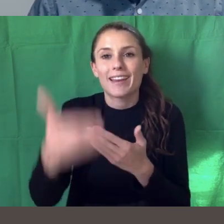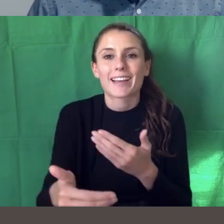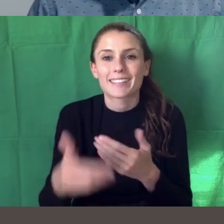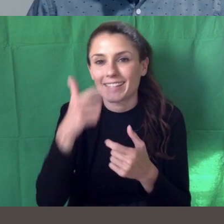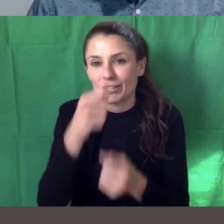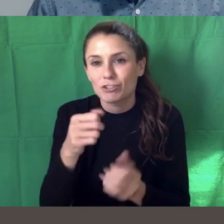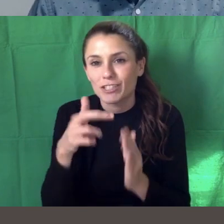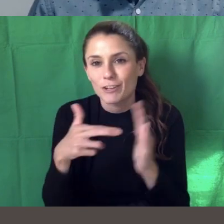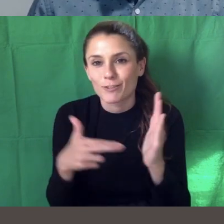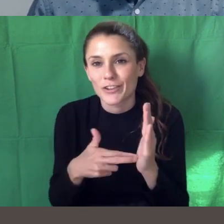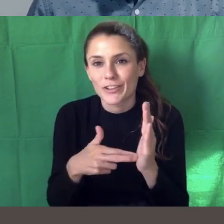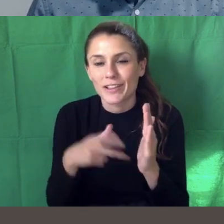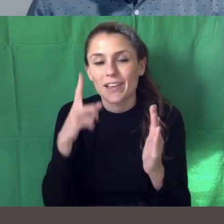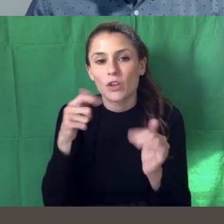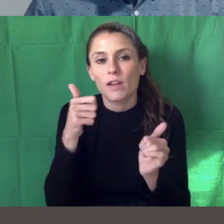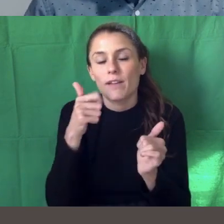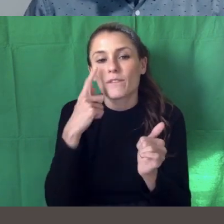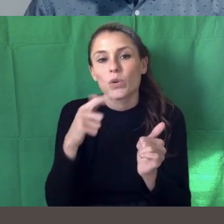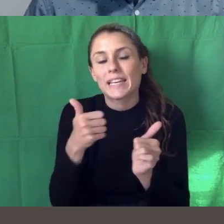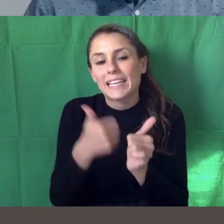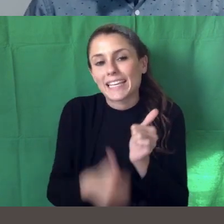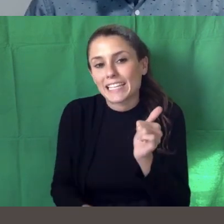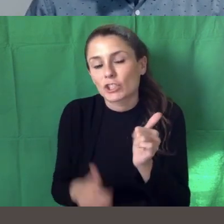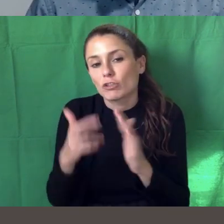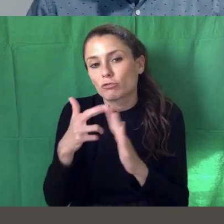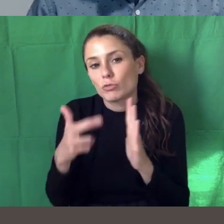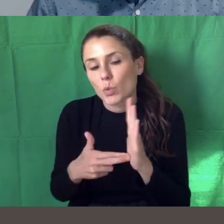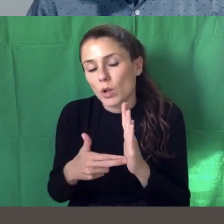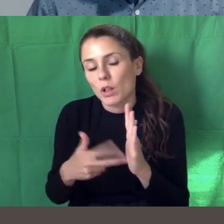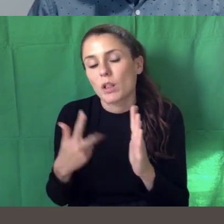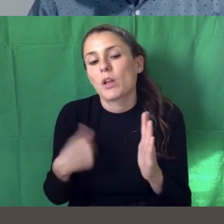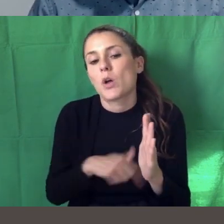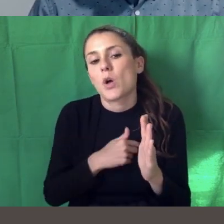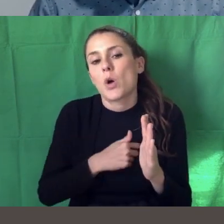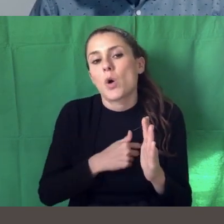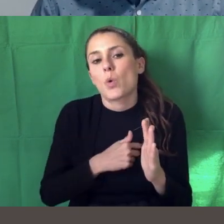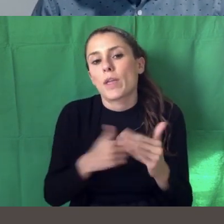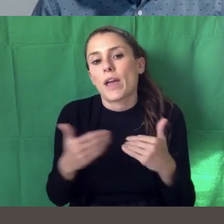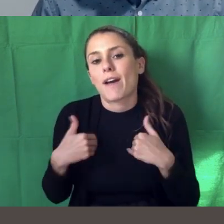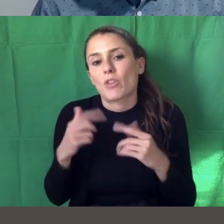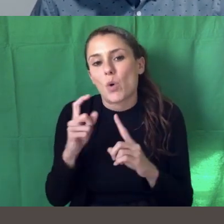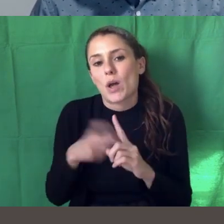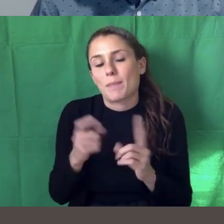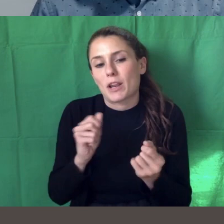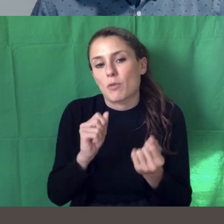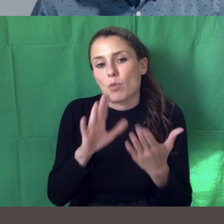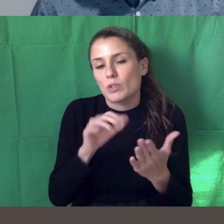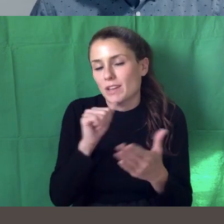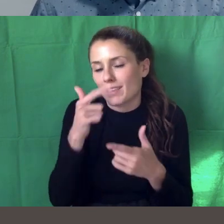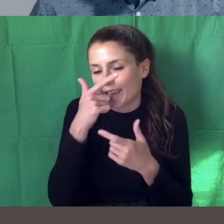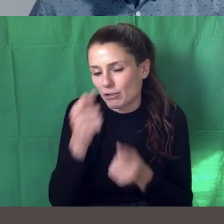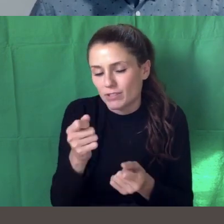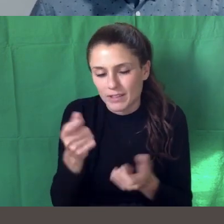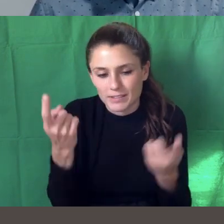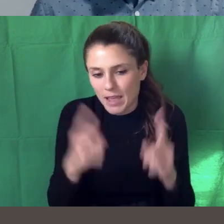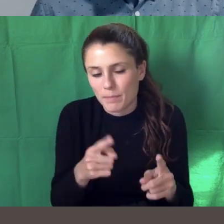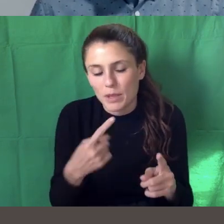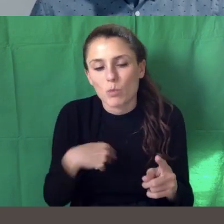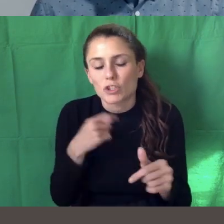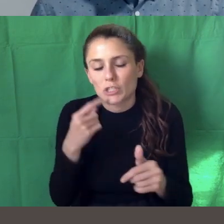At each rule, we're taking kind of the default approach where nothing interesting is really happening. We're just descending further into the grammar.